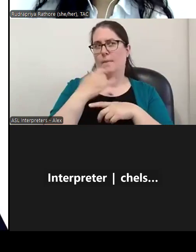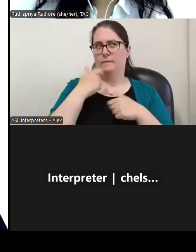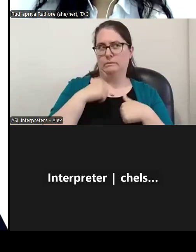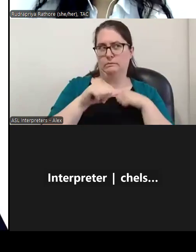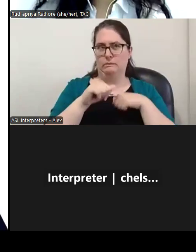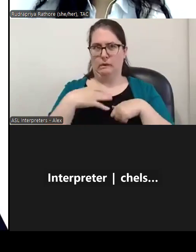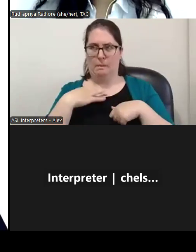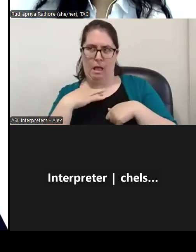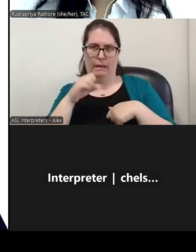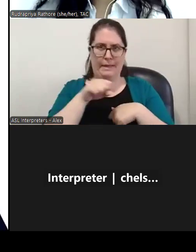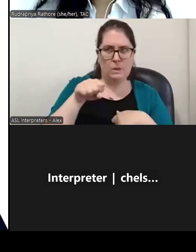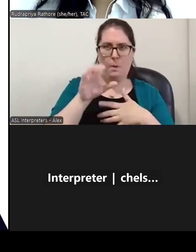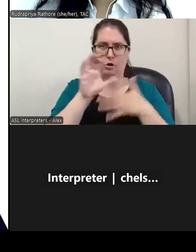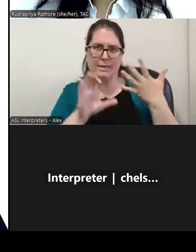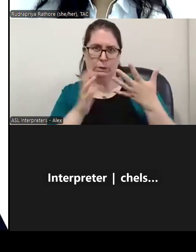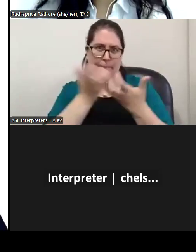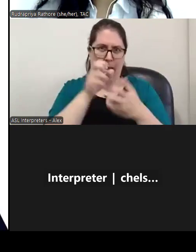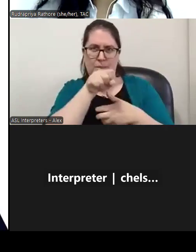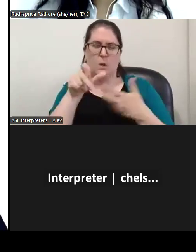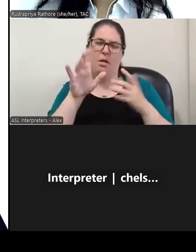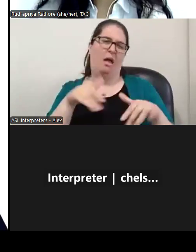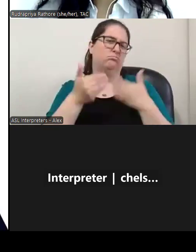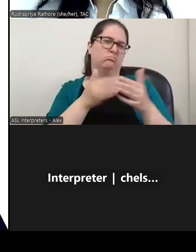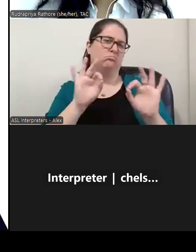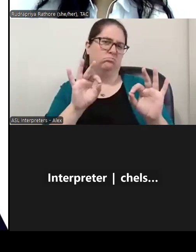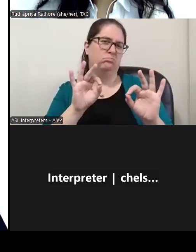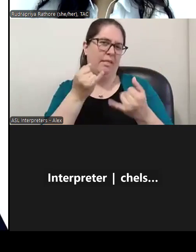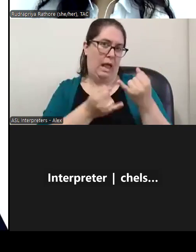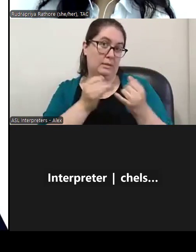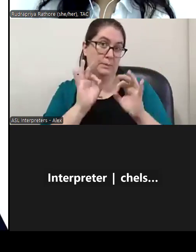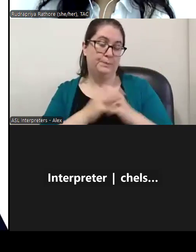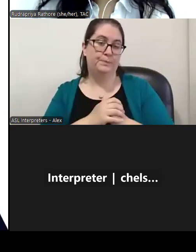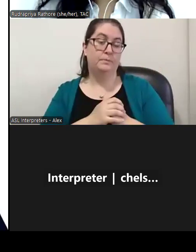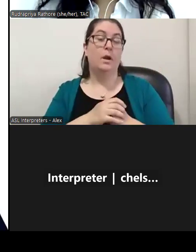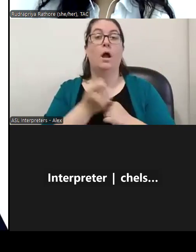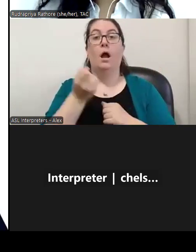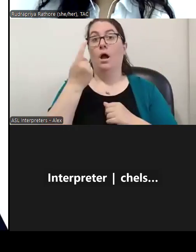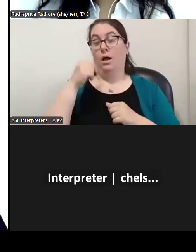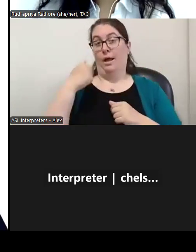um any other aspects of the application process as I'm speaking um throughout the